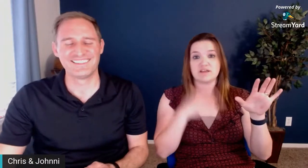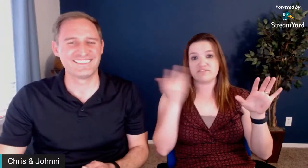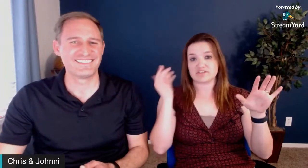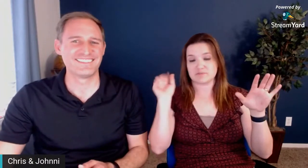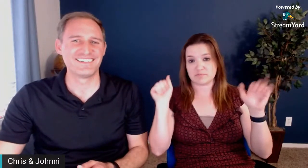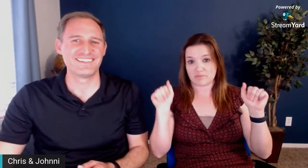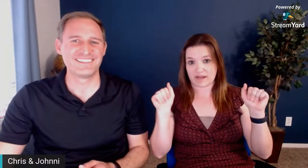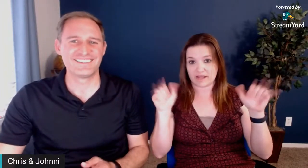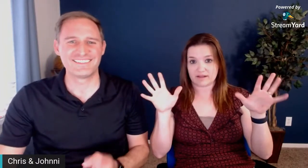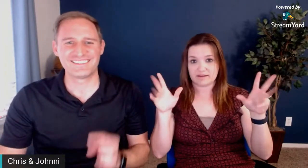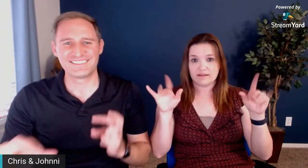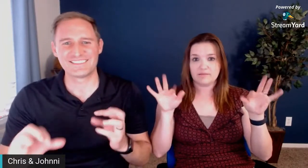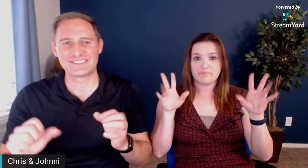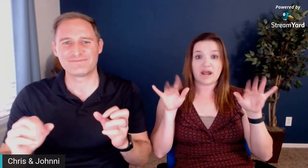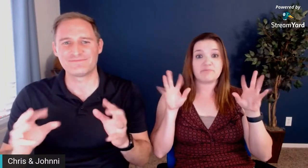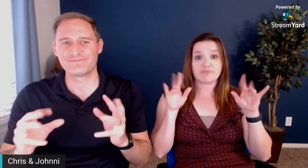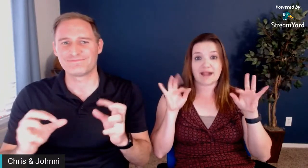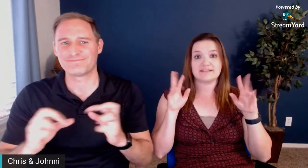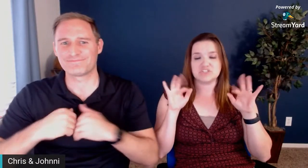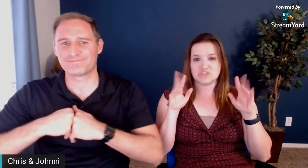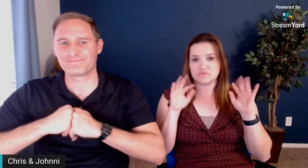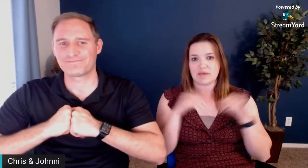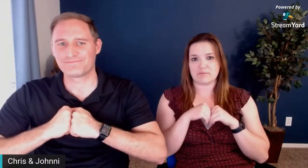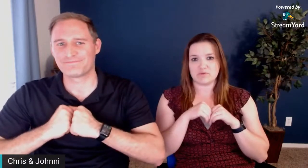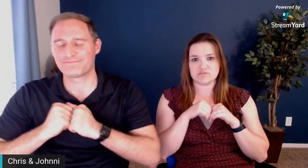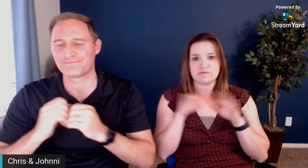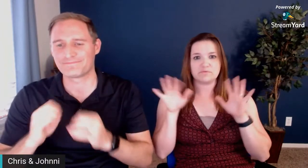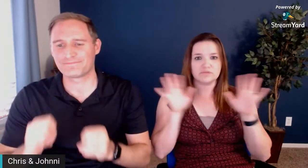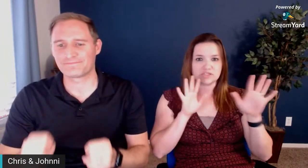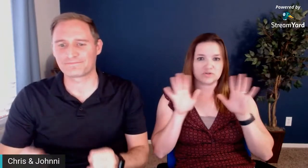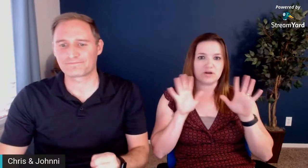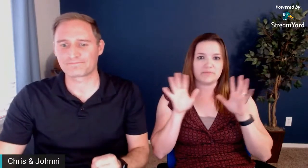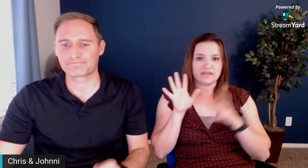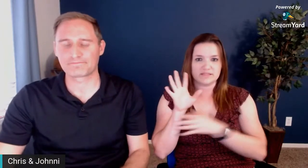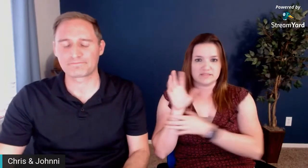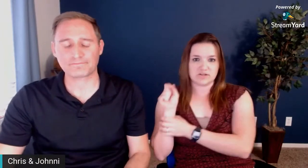i can hear both my right hand but i practice to do that but most people they struggle because you